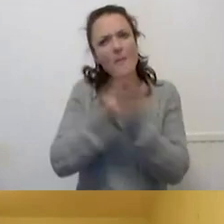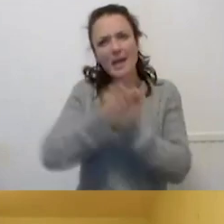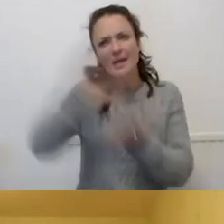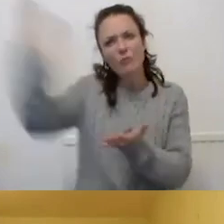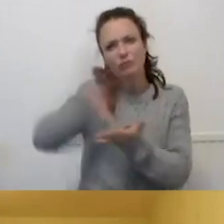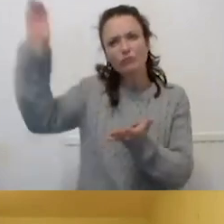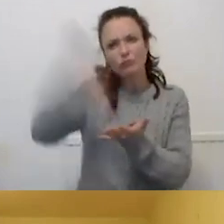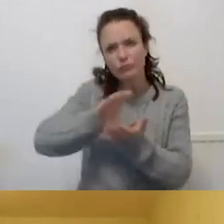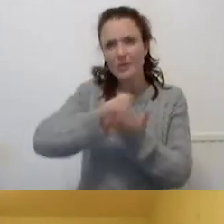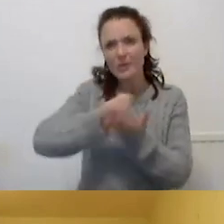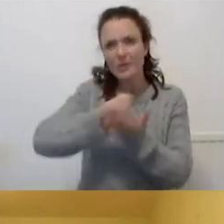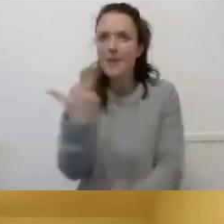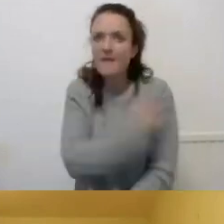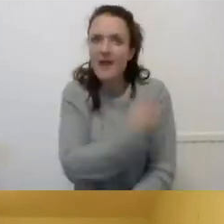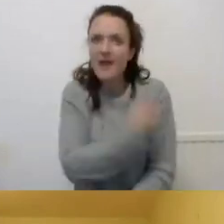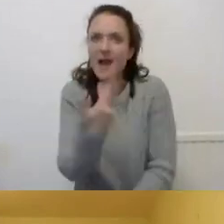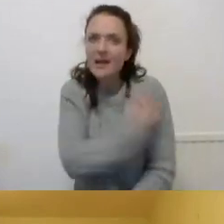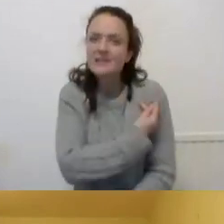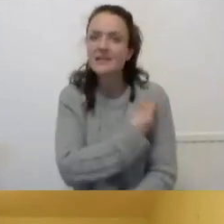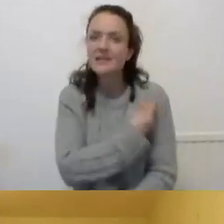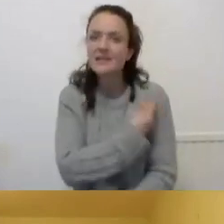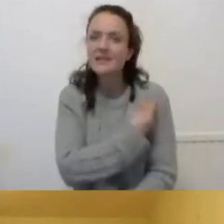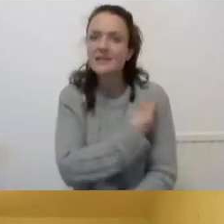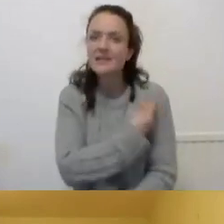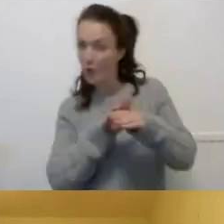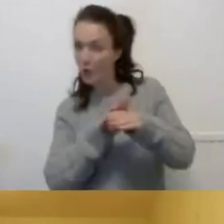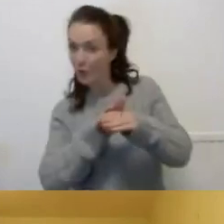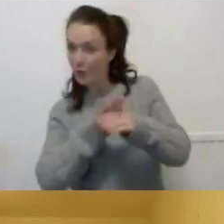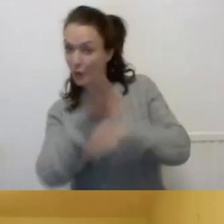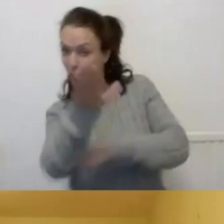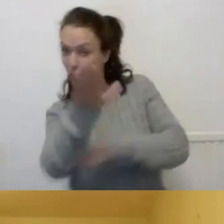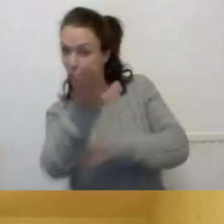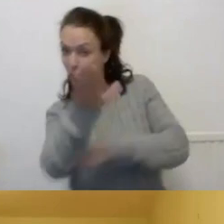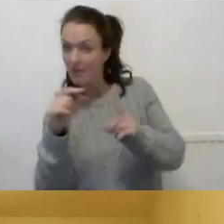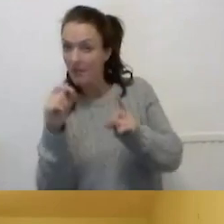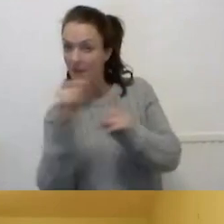that be ready for a future pandemic. And there's been a lot of thought into working out which